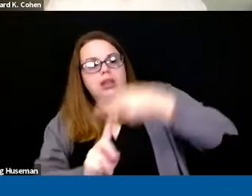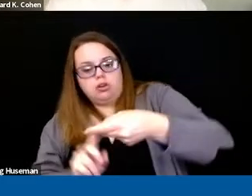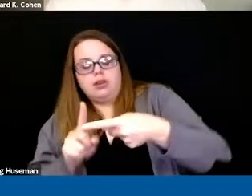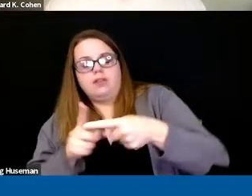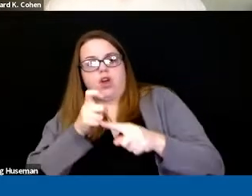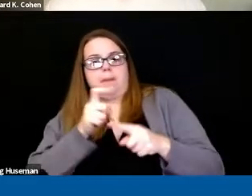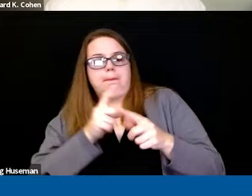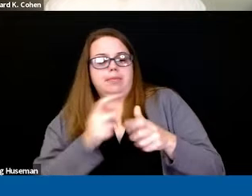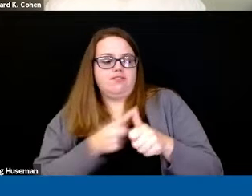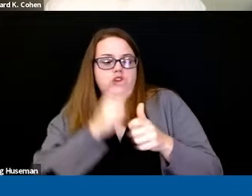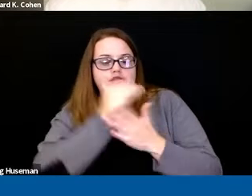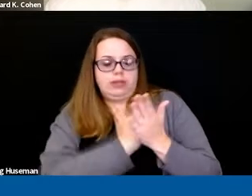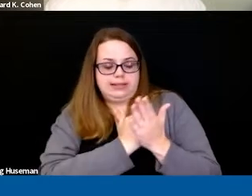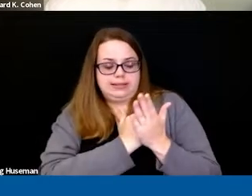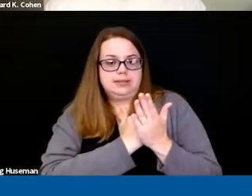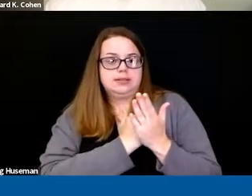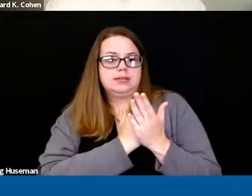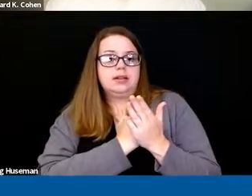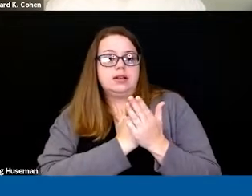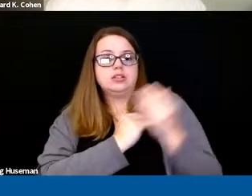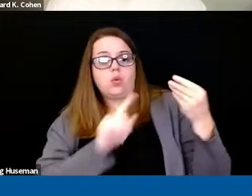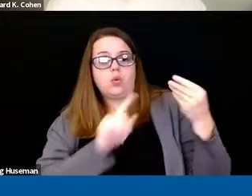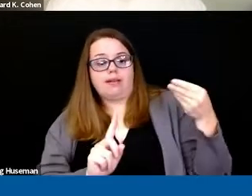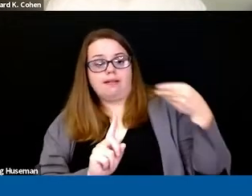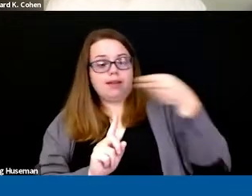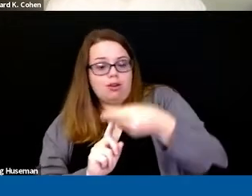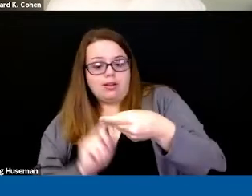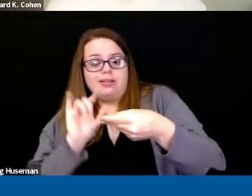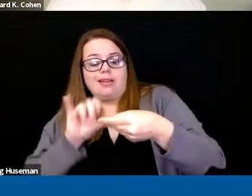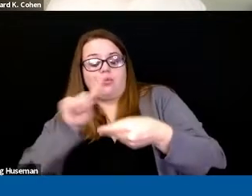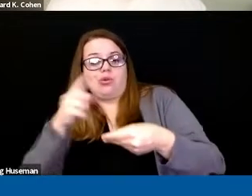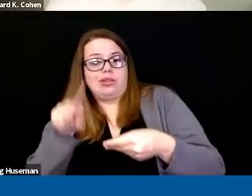and Inherited States and Properties are the only states and properties that this role supports.